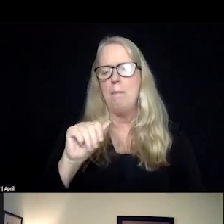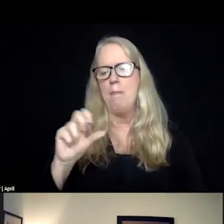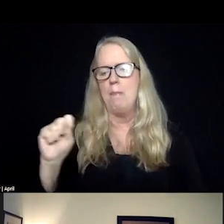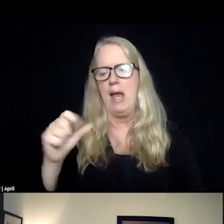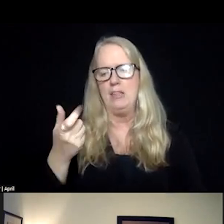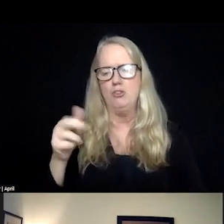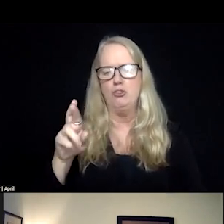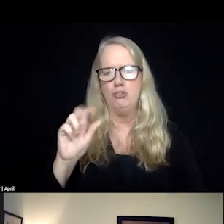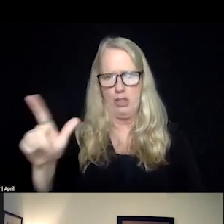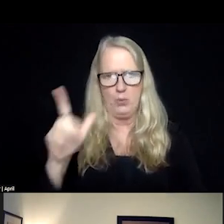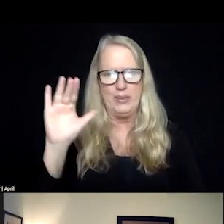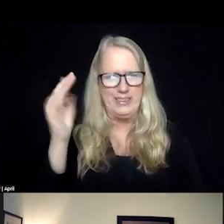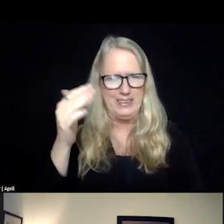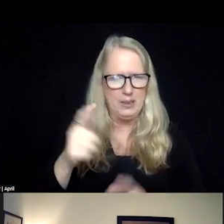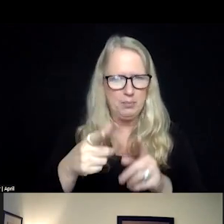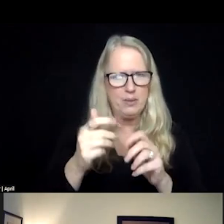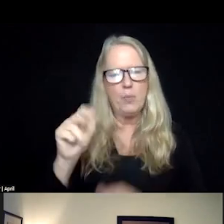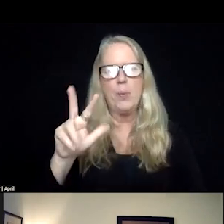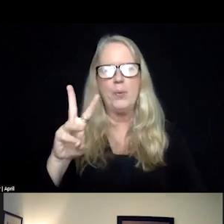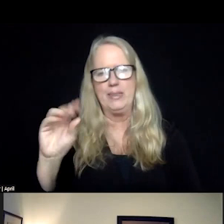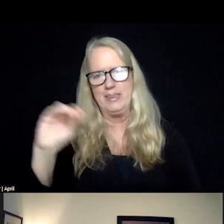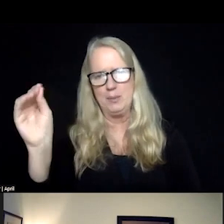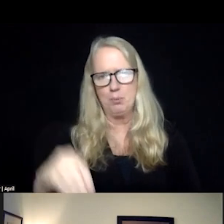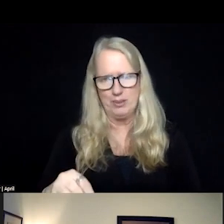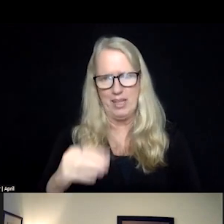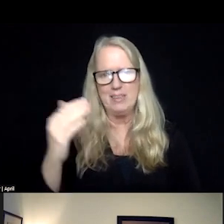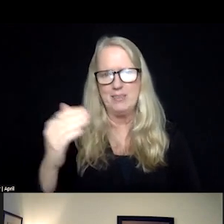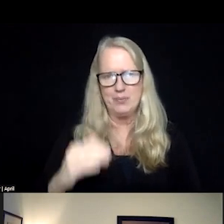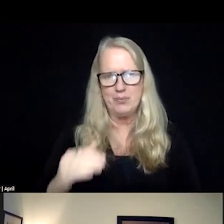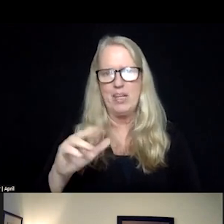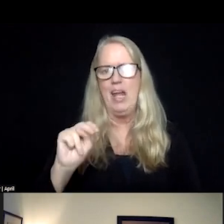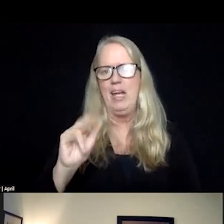WELL, SLIGHT CONSENSUS WITH 36% FOLLOWED BY NYC HEALTH.